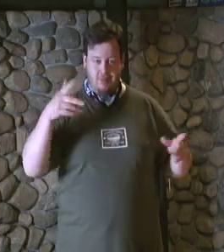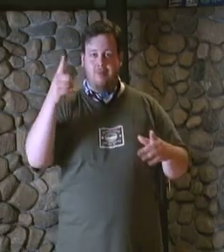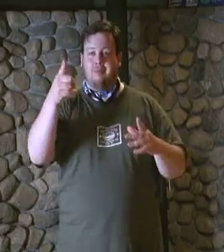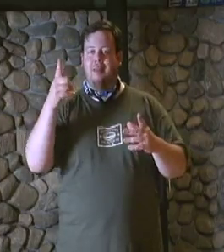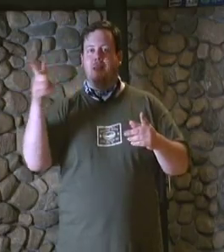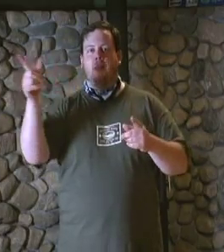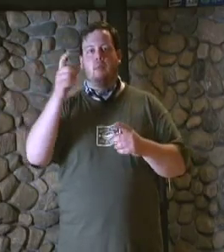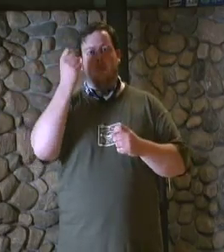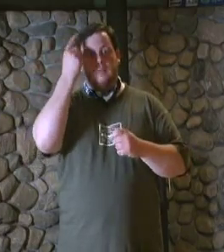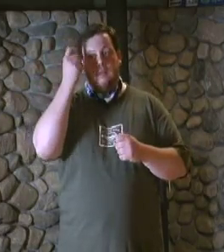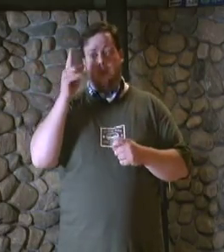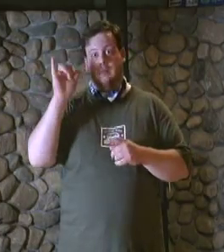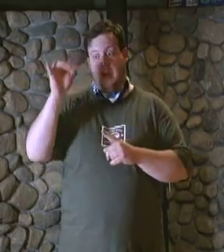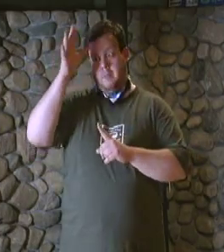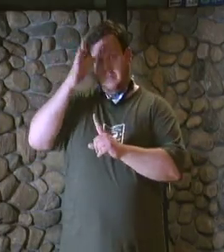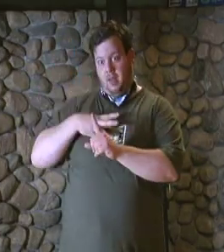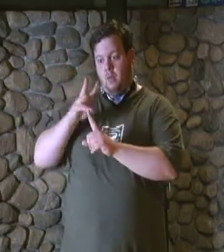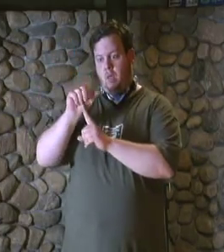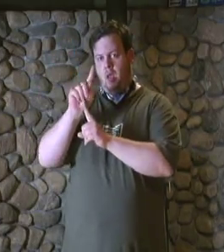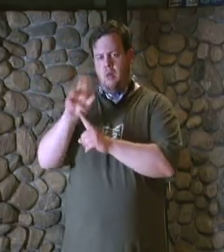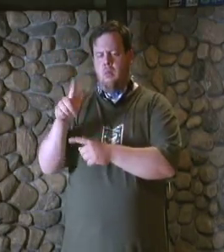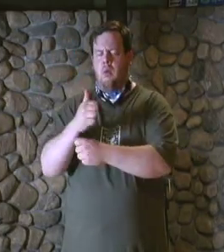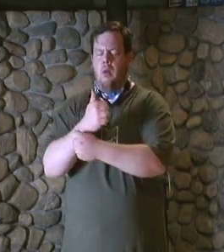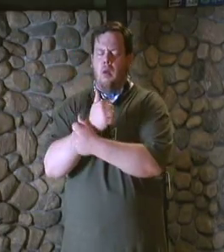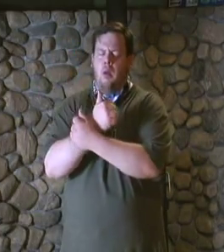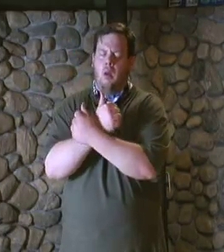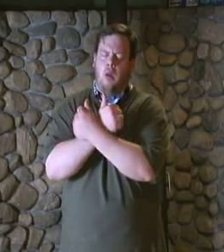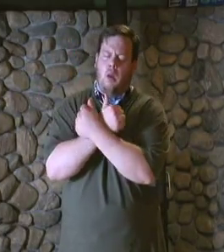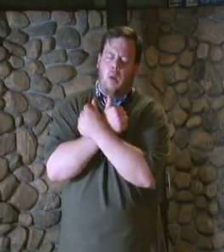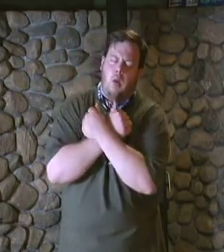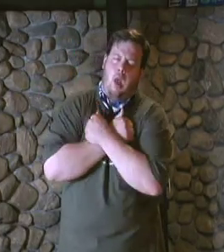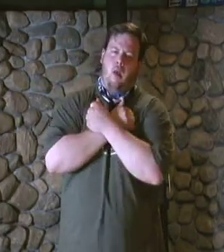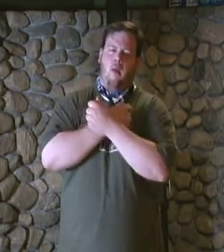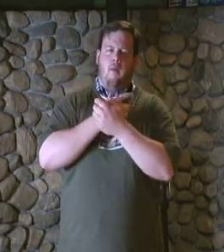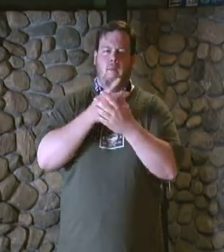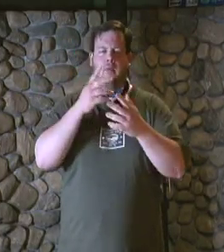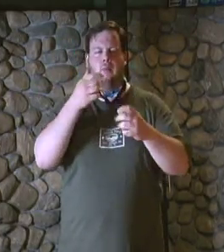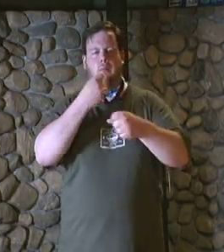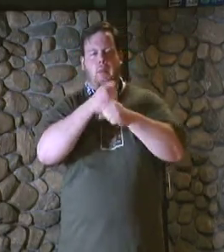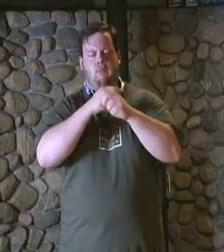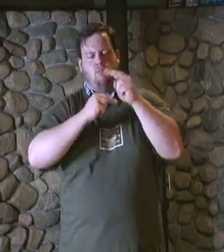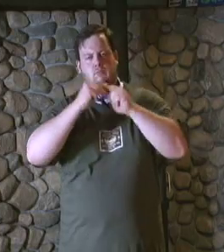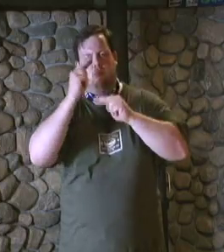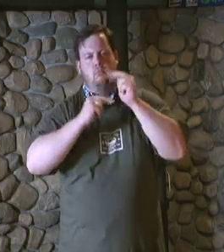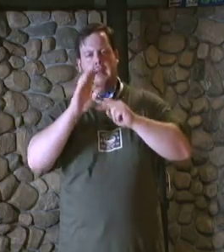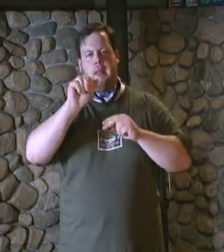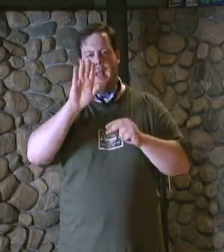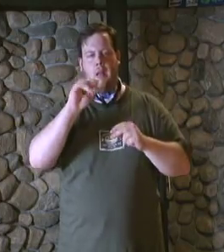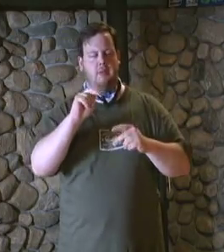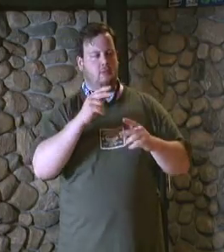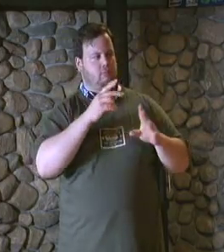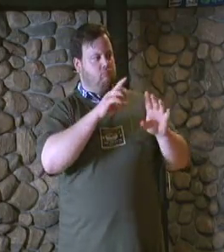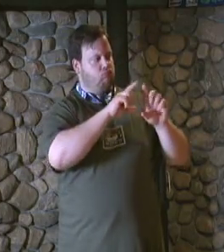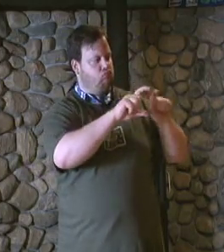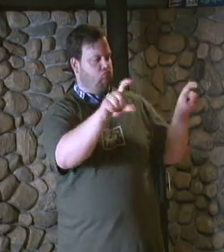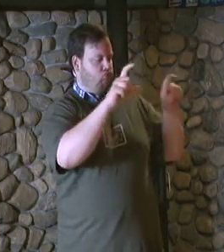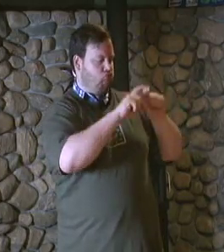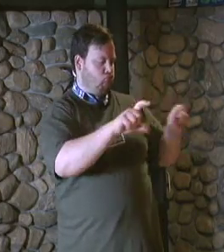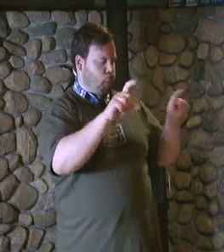Now you have to understand that Walter loved to build log cabins